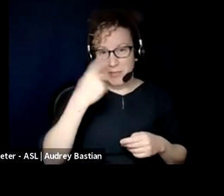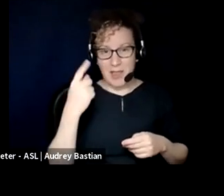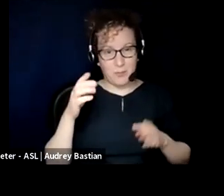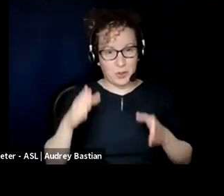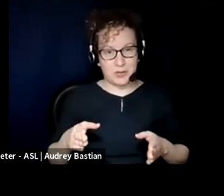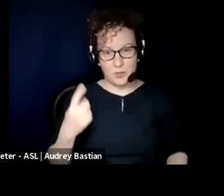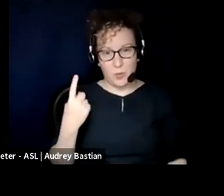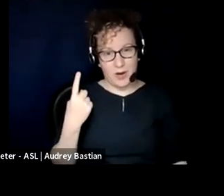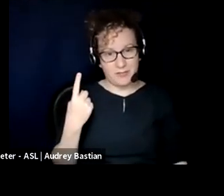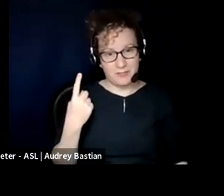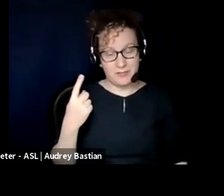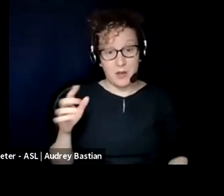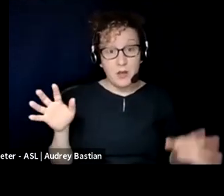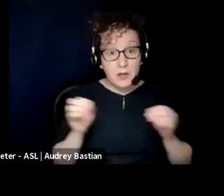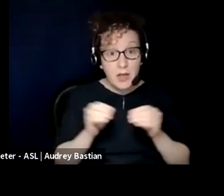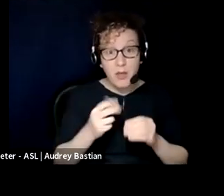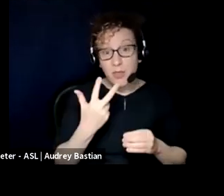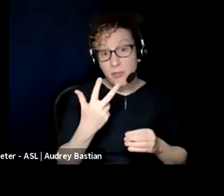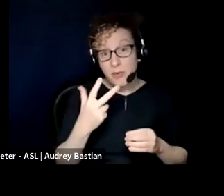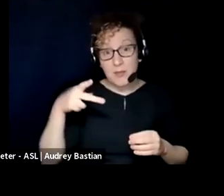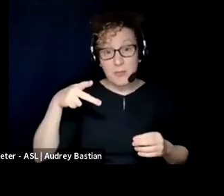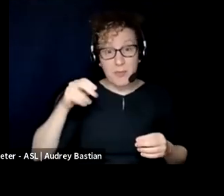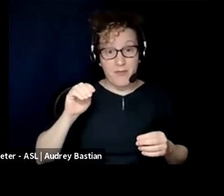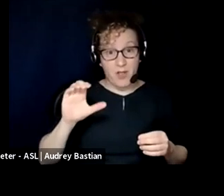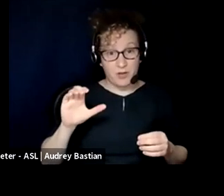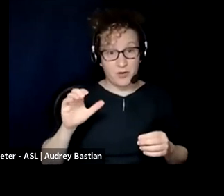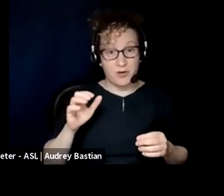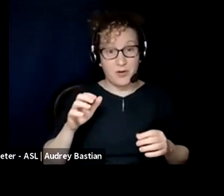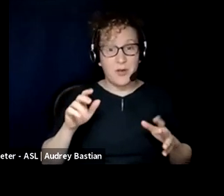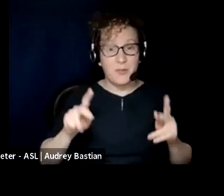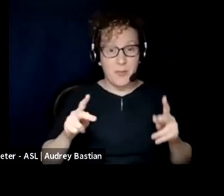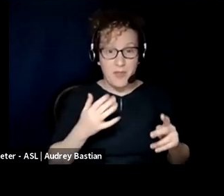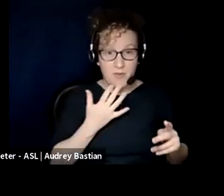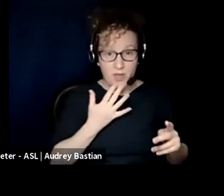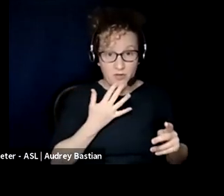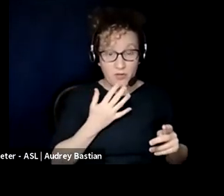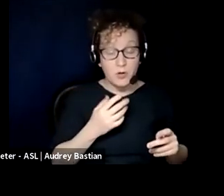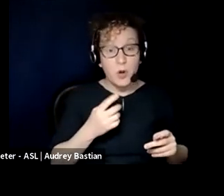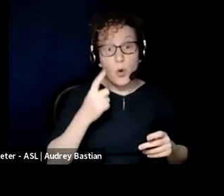altogether there was only three people of color and that thing that I did share in common